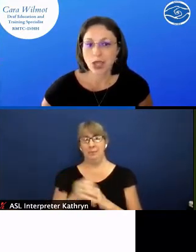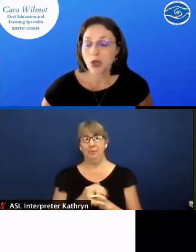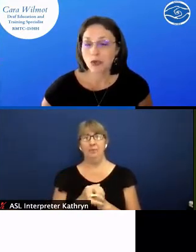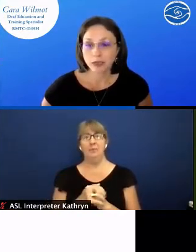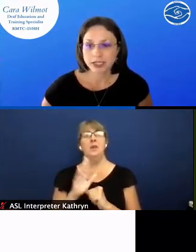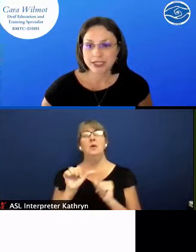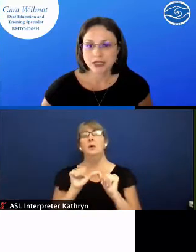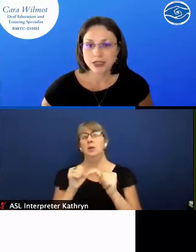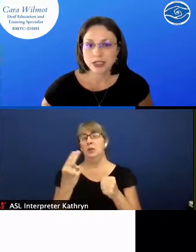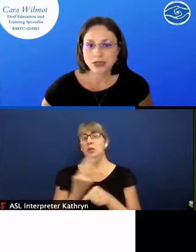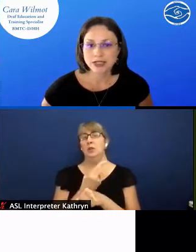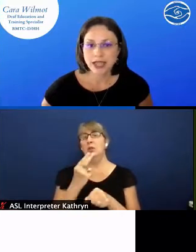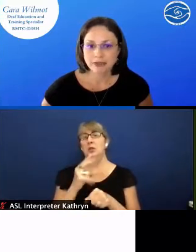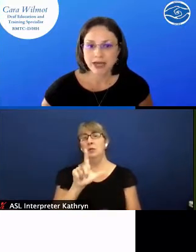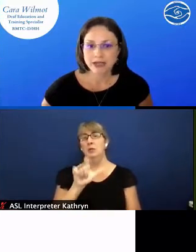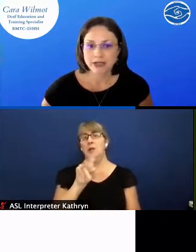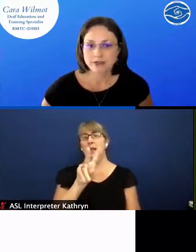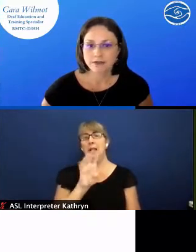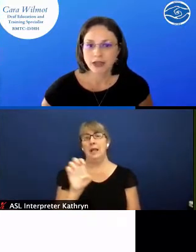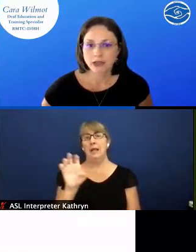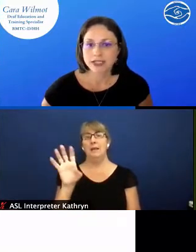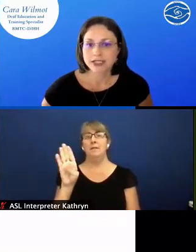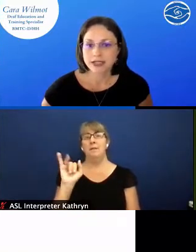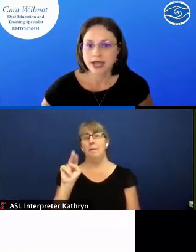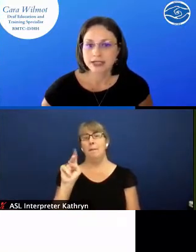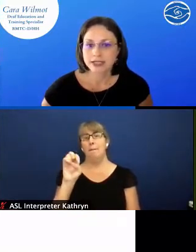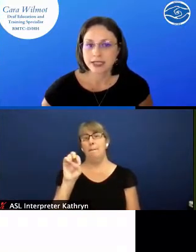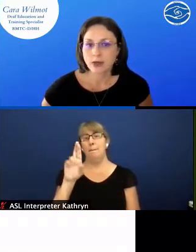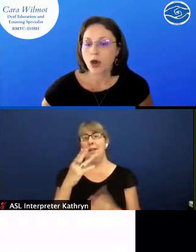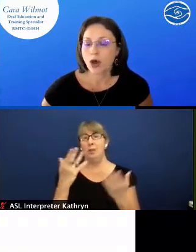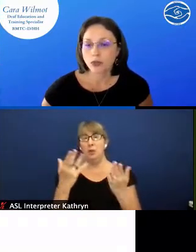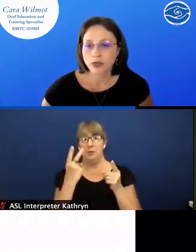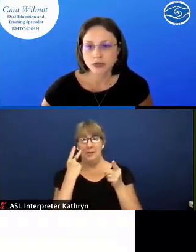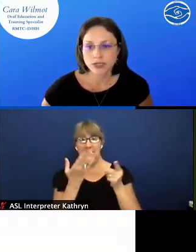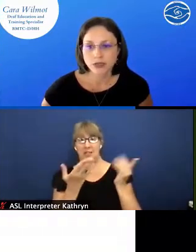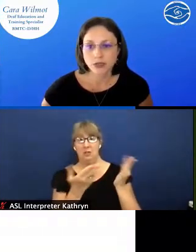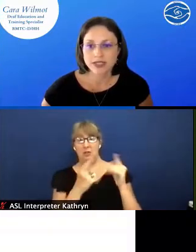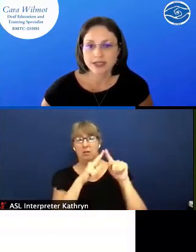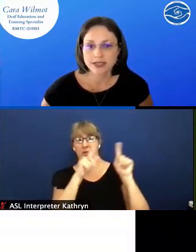We will continue to use the LiveBinder found on this slide to keep all the resources we discussed